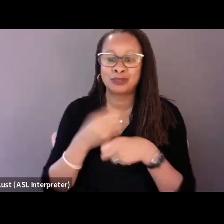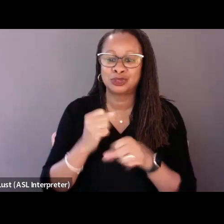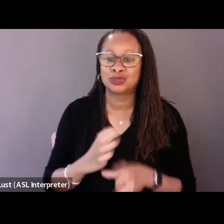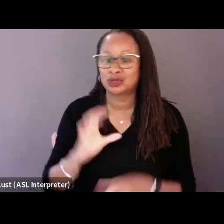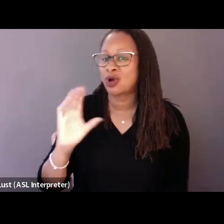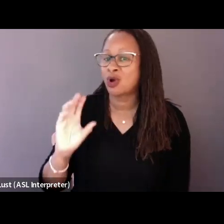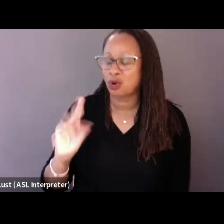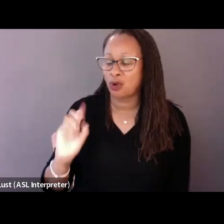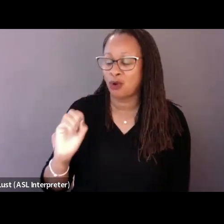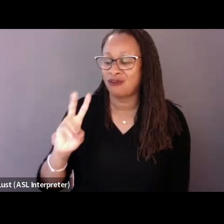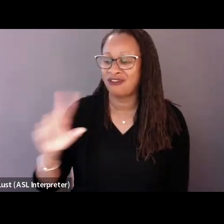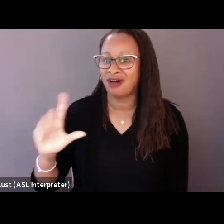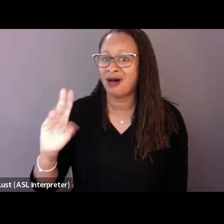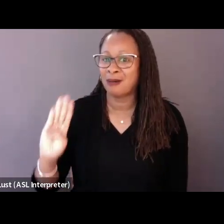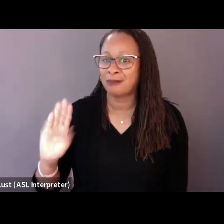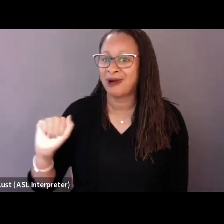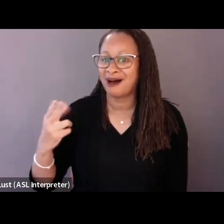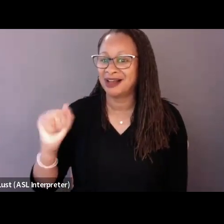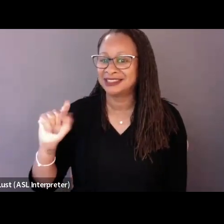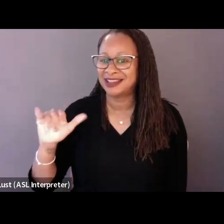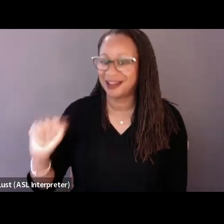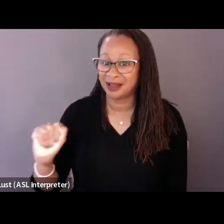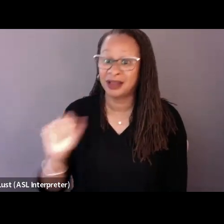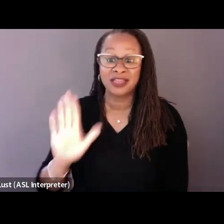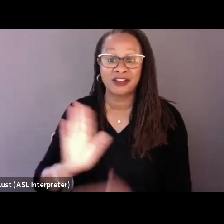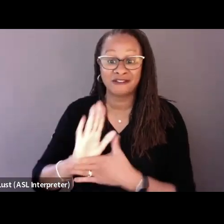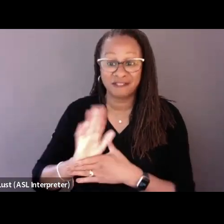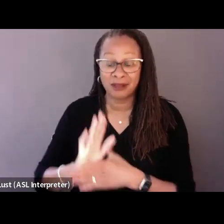whose film "Against the Tide" premiered at Sundance 2023.